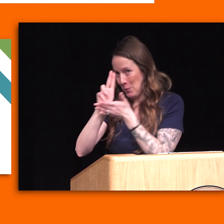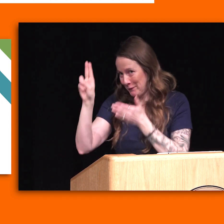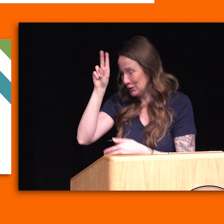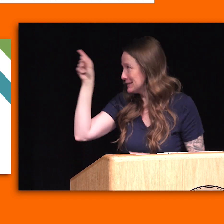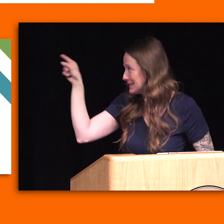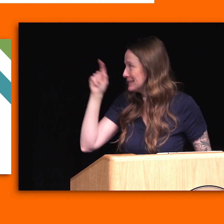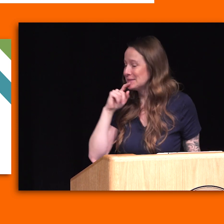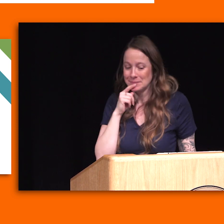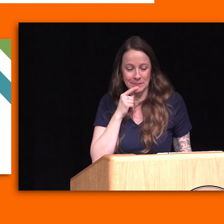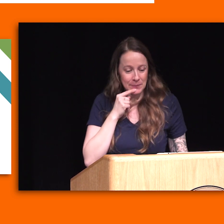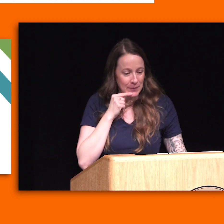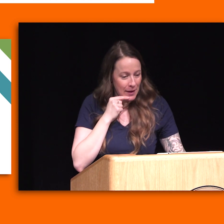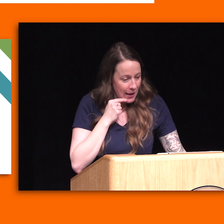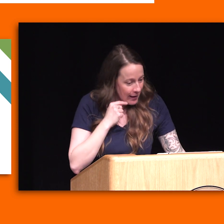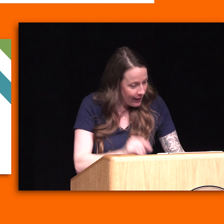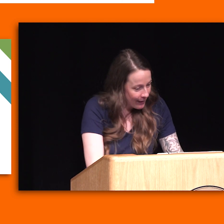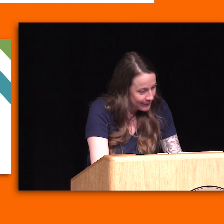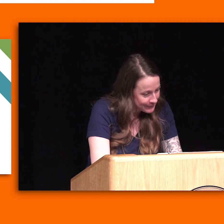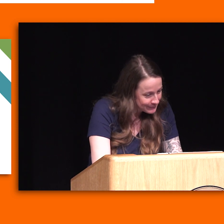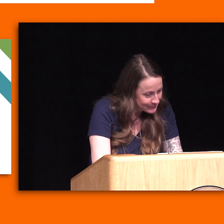about my interview experience at the University of Arizona.